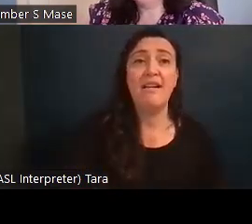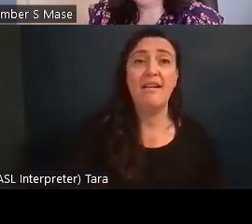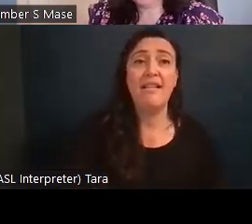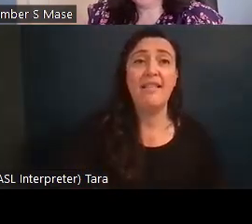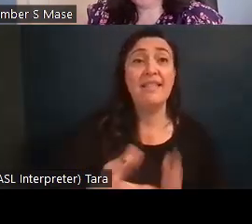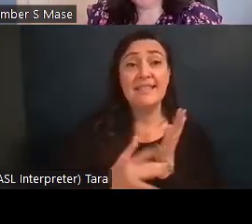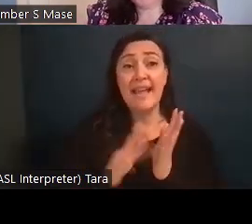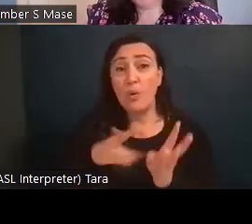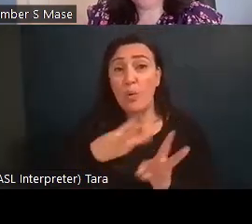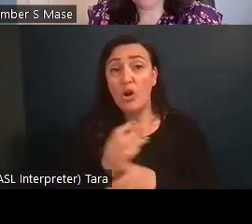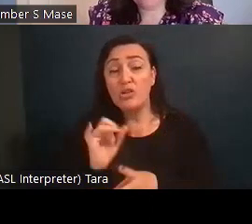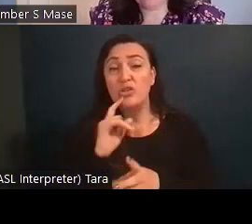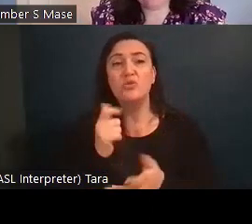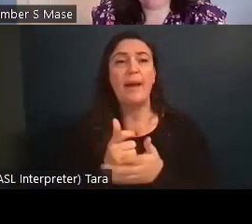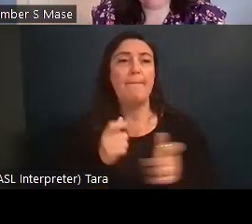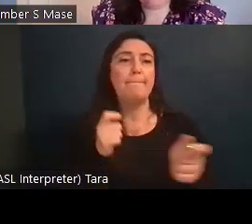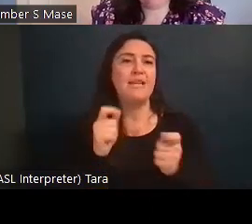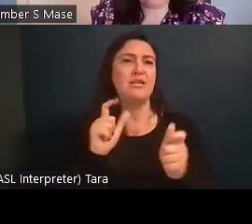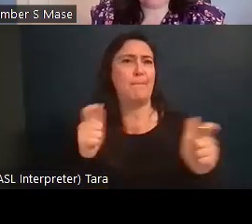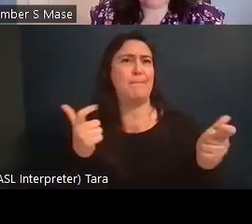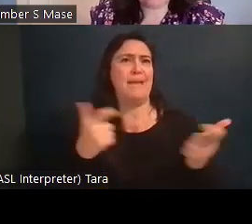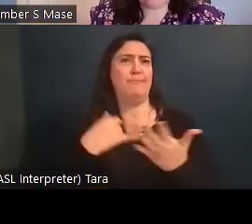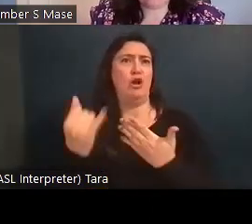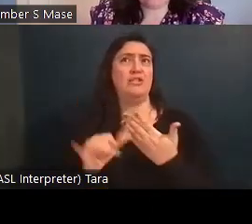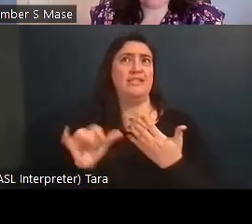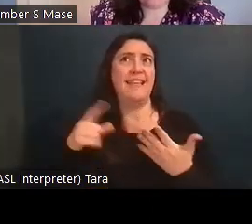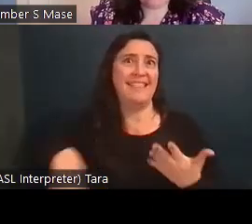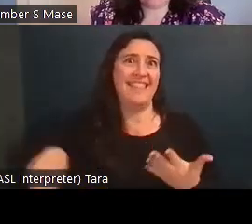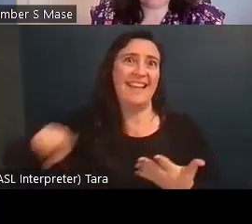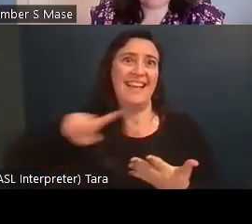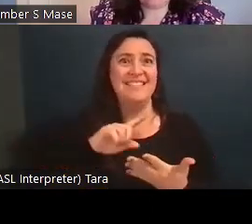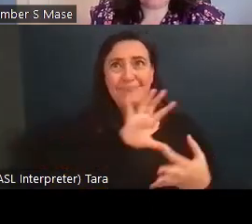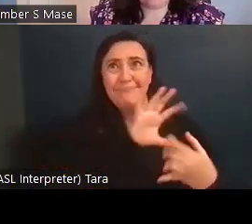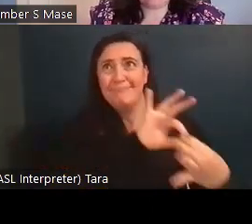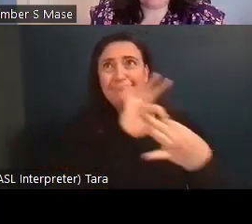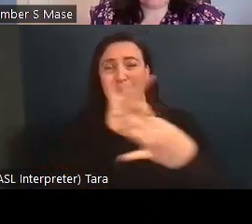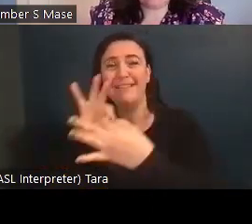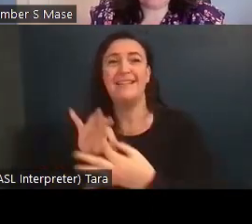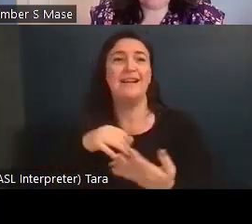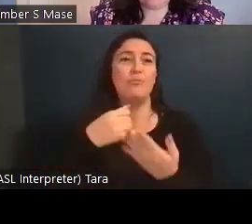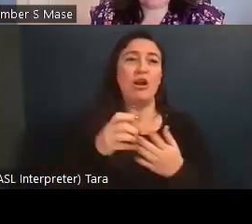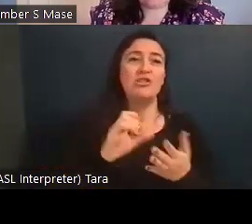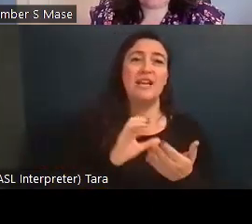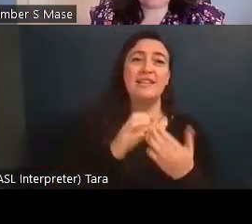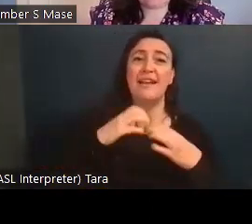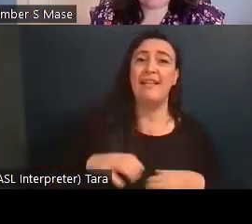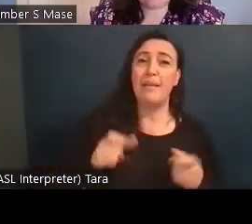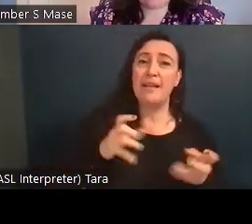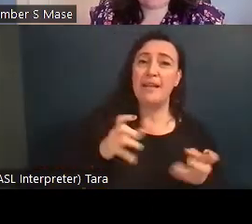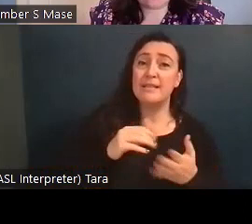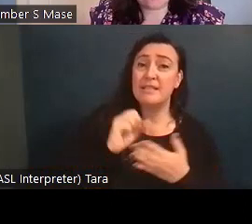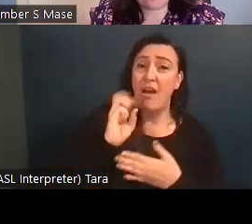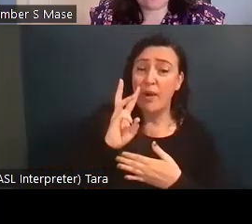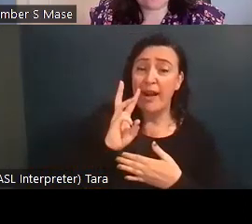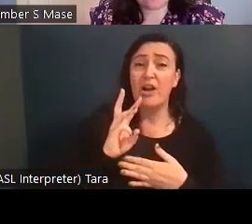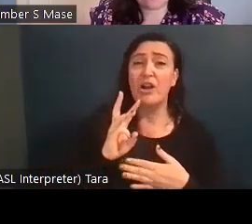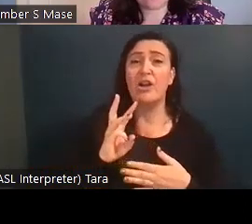transdisciplinary projects such as project and client management software. Things like Smartsheets or different kinds of data